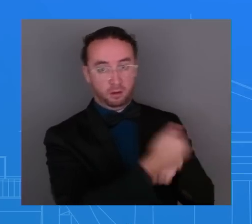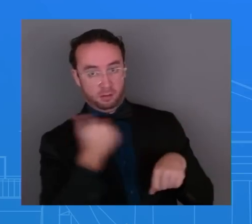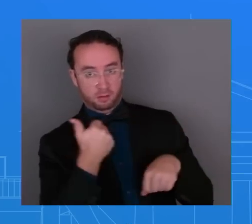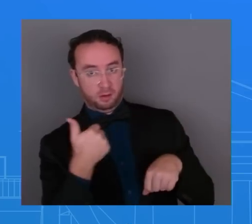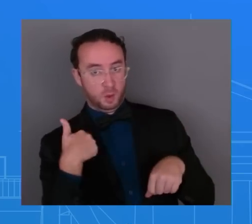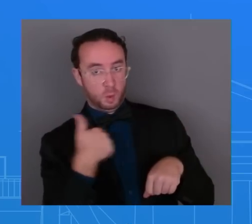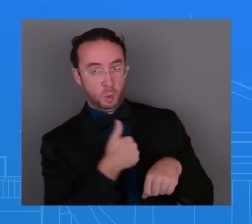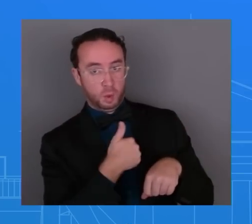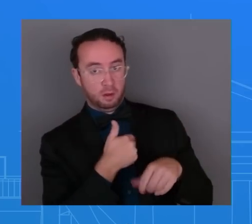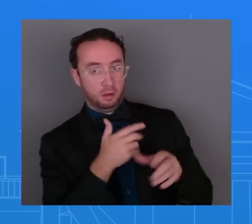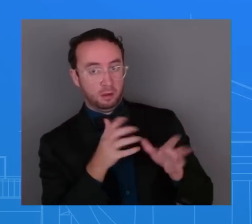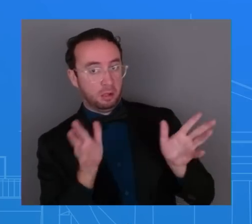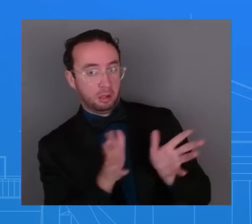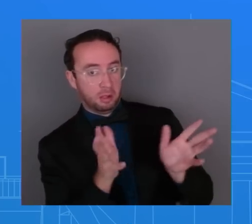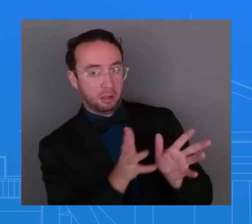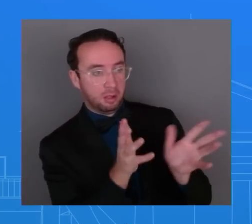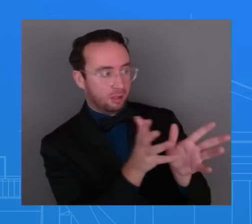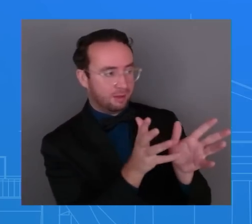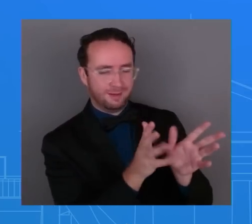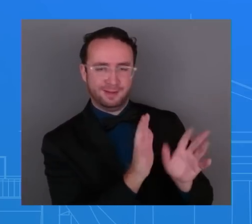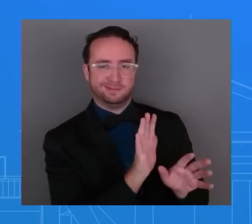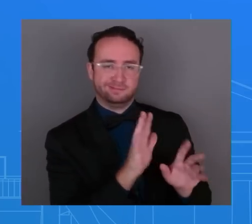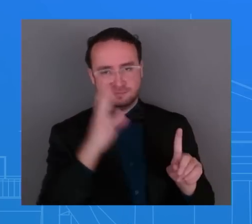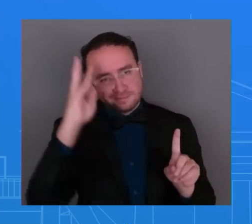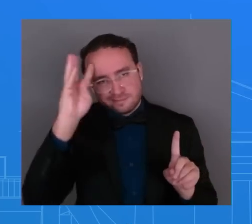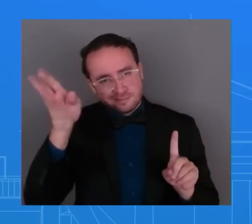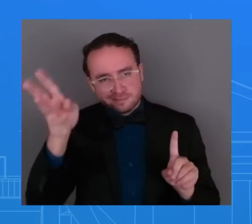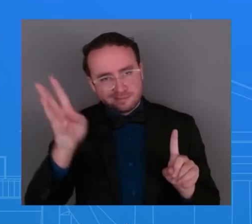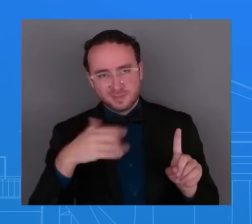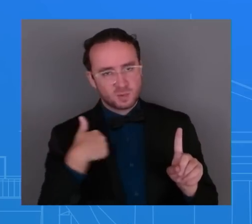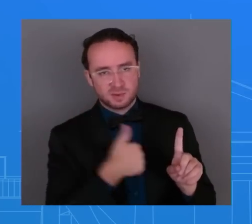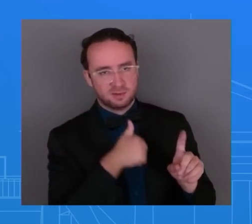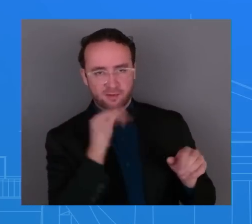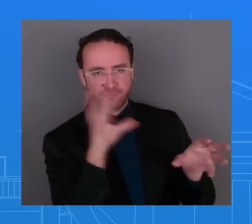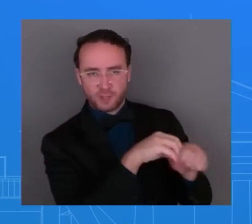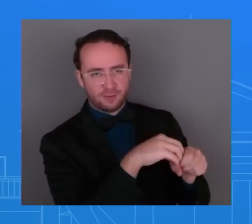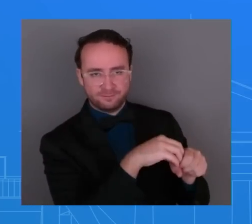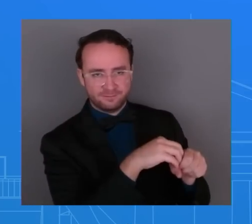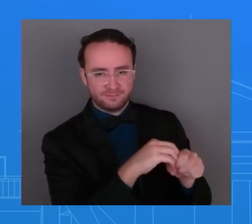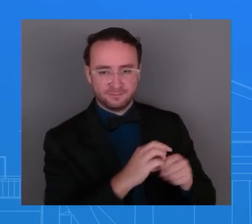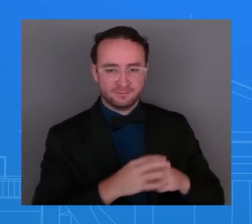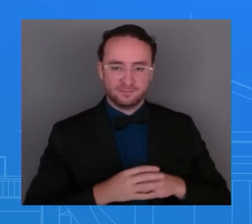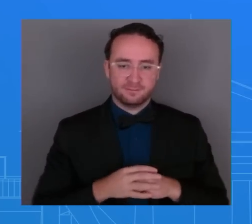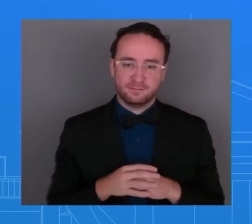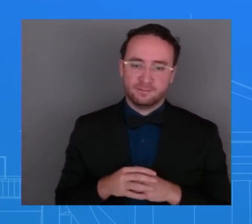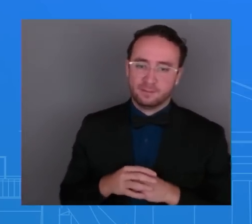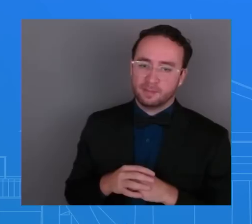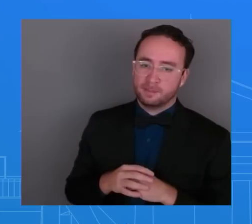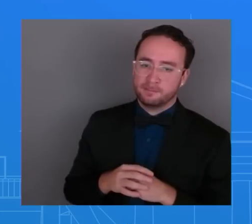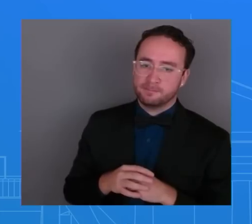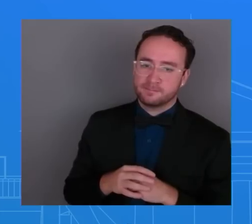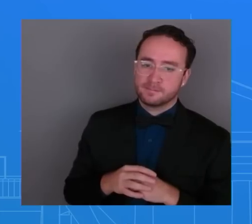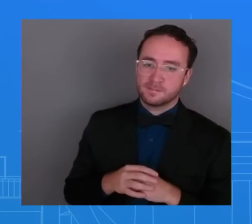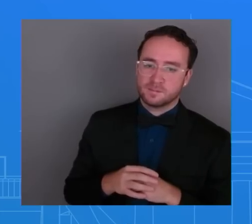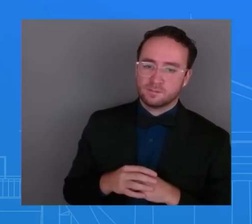several Hindu American groups held a protest march in front of the White House urging the president that he should be taking some steps